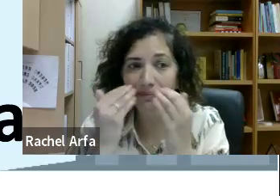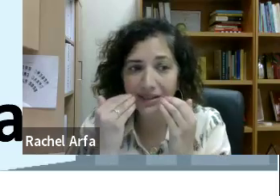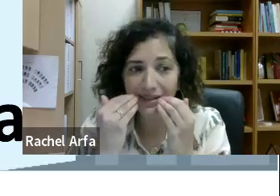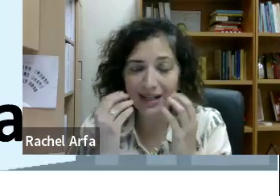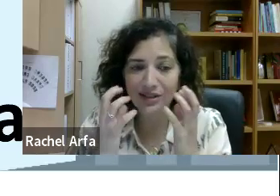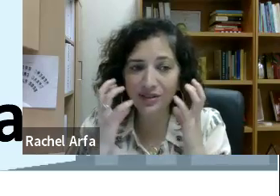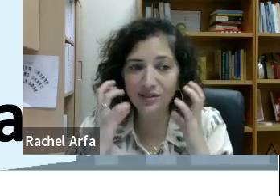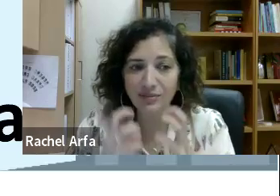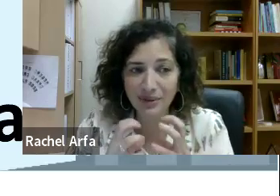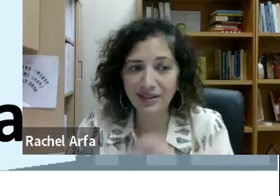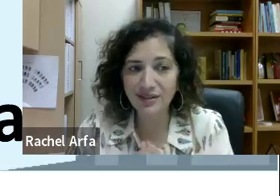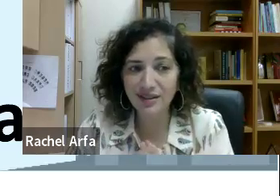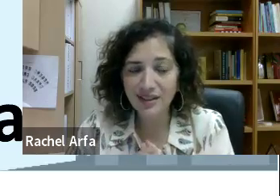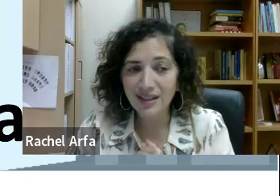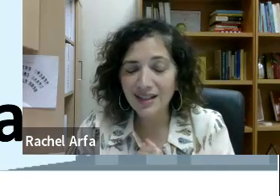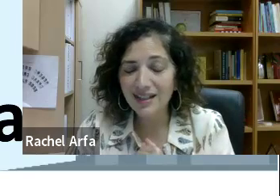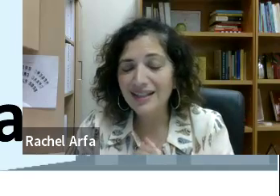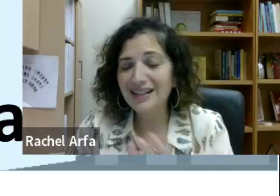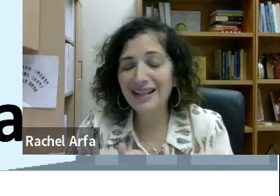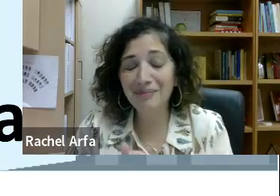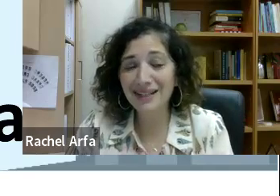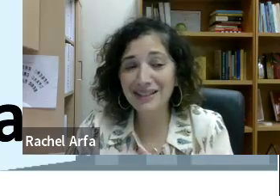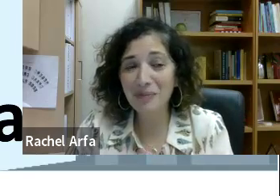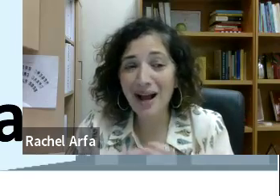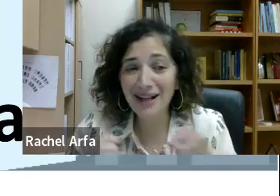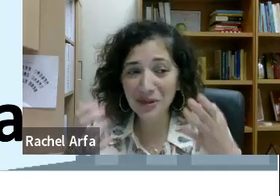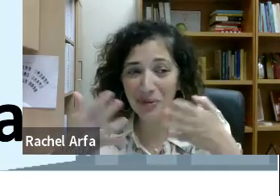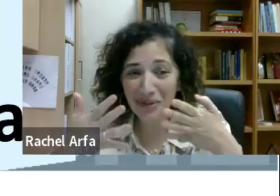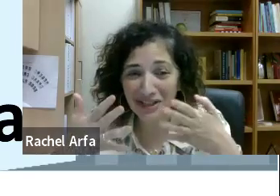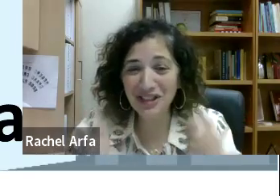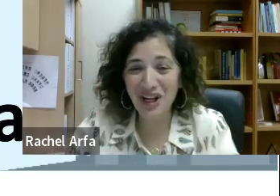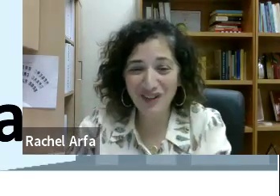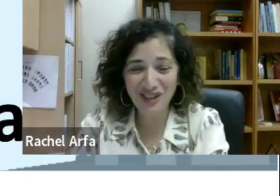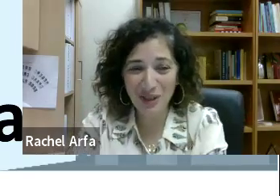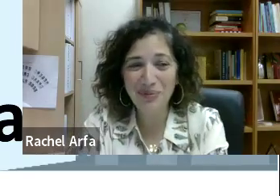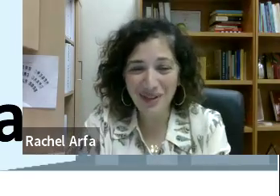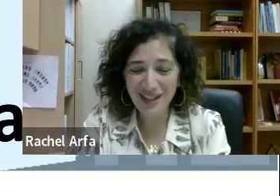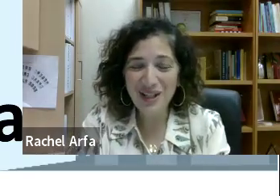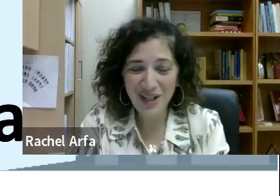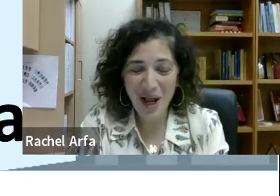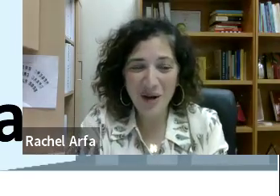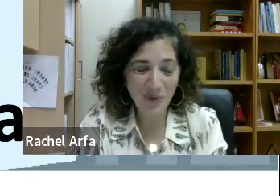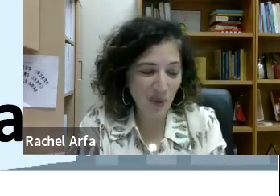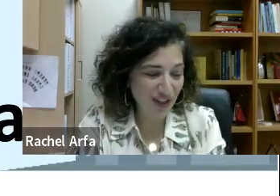a mustache or a beard. It makes it impossible because it covers up what they are saying with